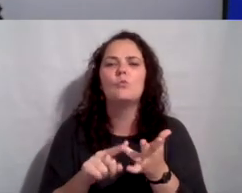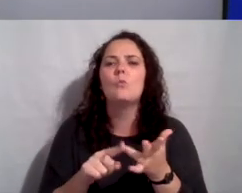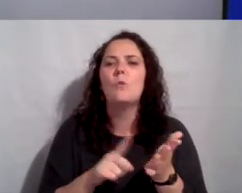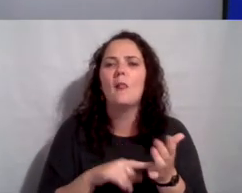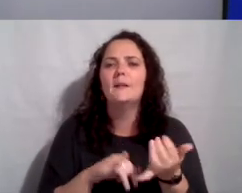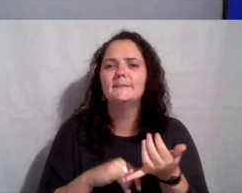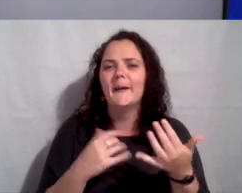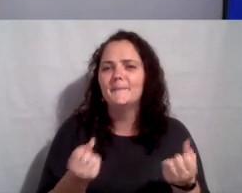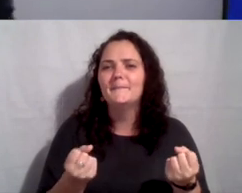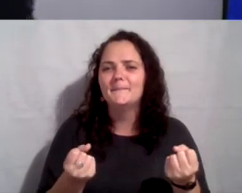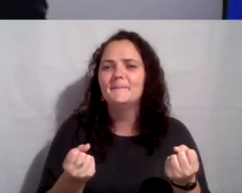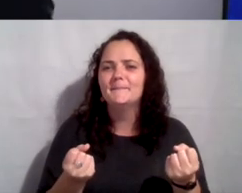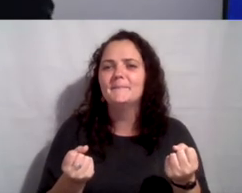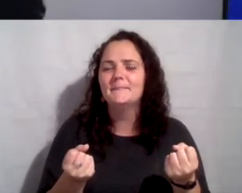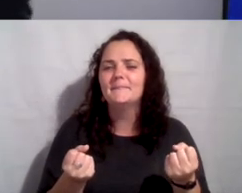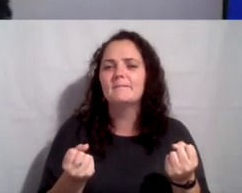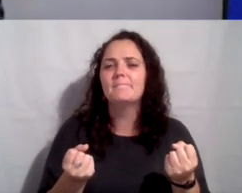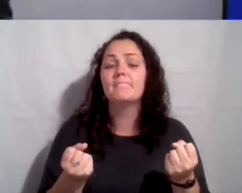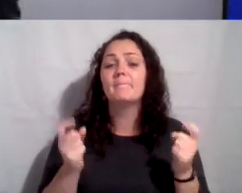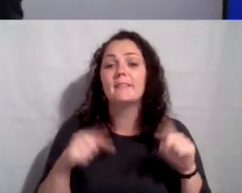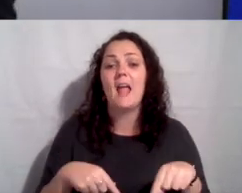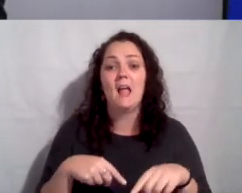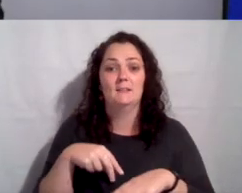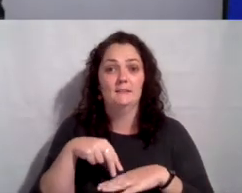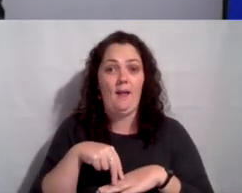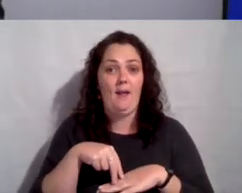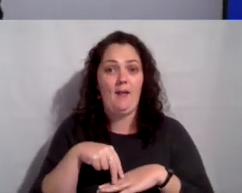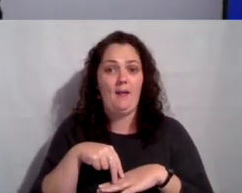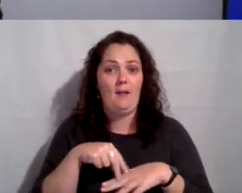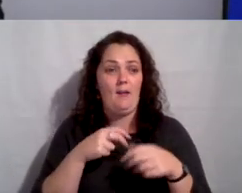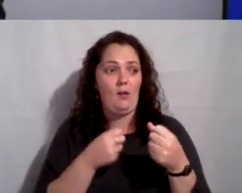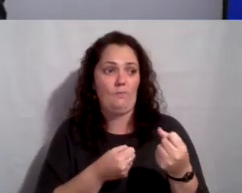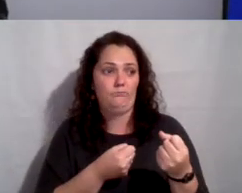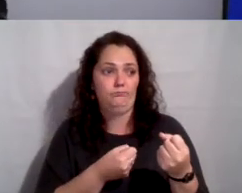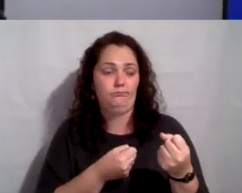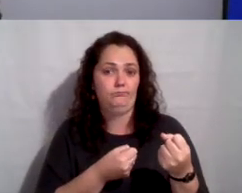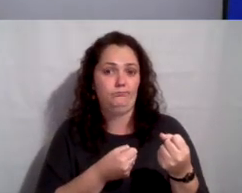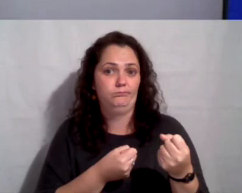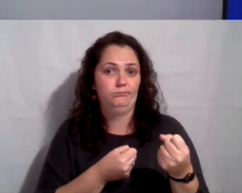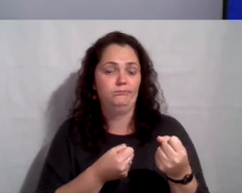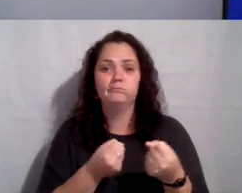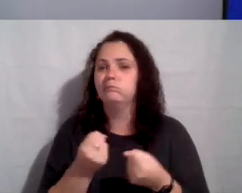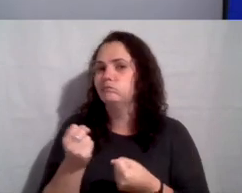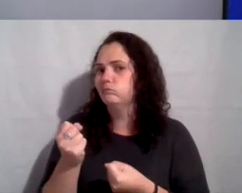in these poses which you can see. They're going to start with a standing pose and they're going to take it, again they're going to hold and then they're going to do a very